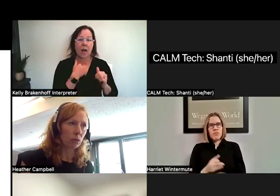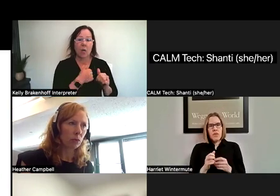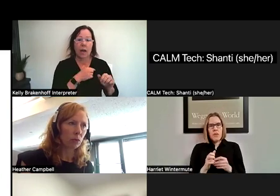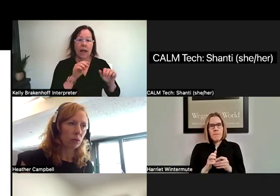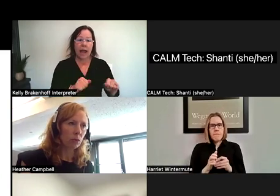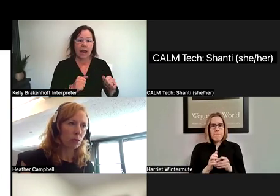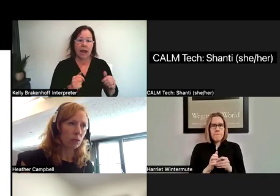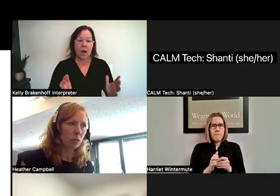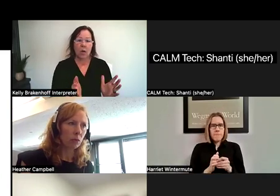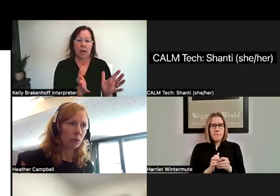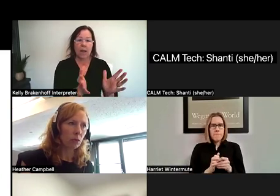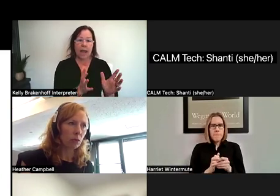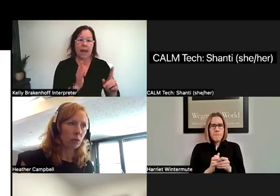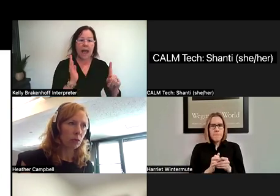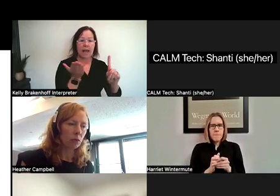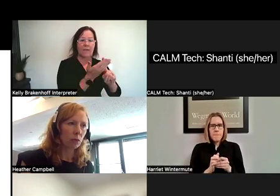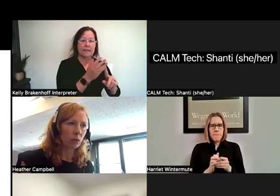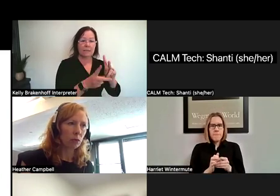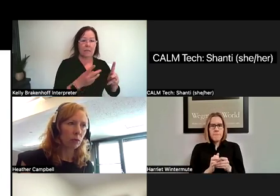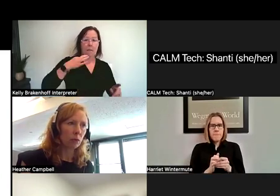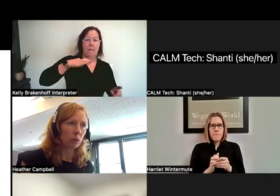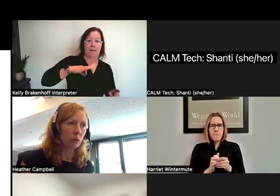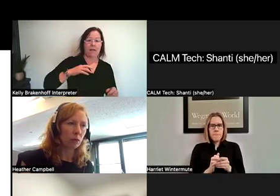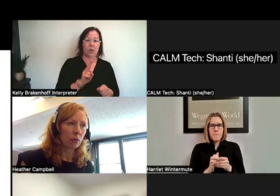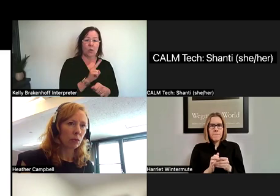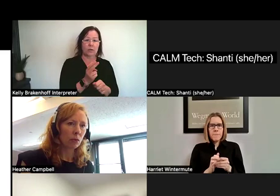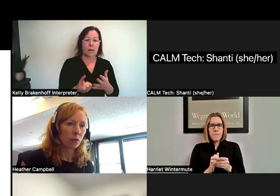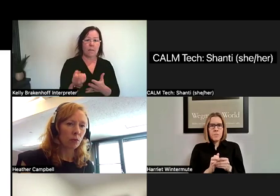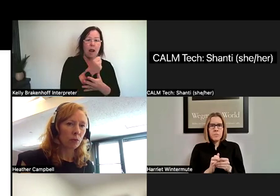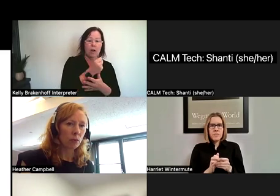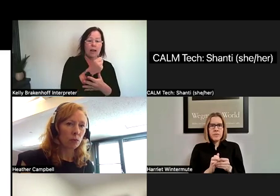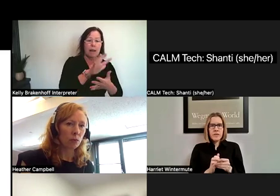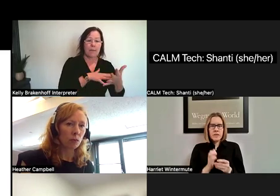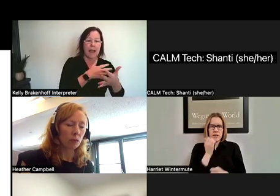sell folks on the benefits of priority matrix. Who might be [indiscernible]